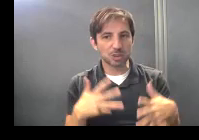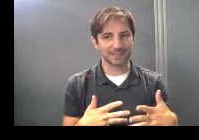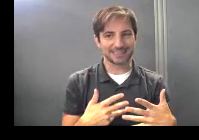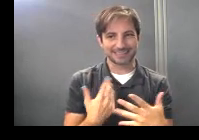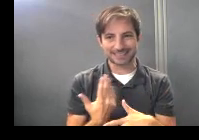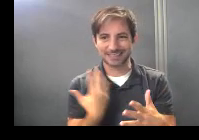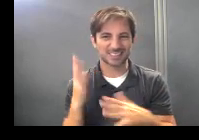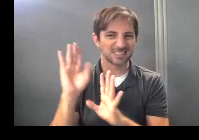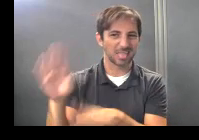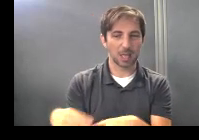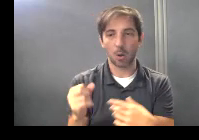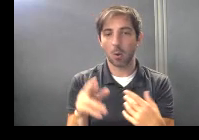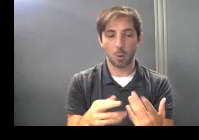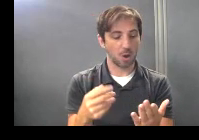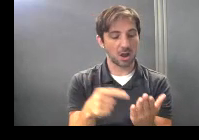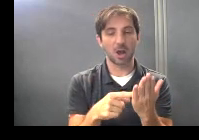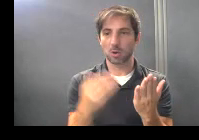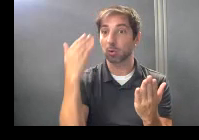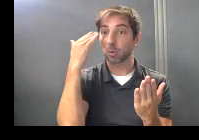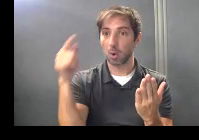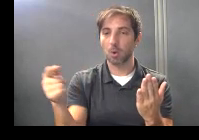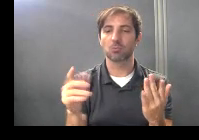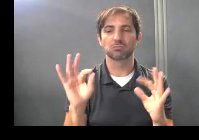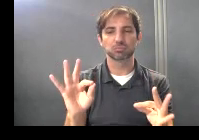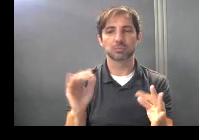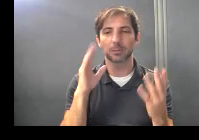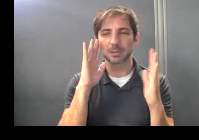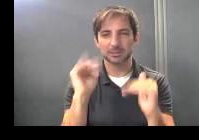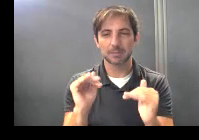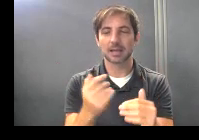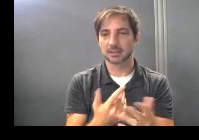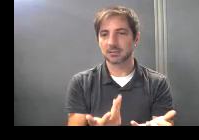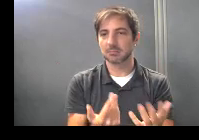THIS HELPS A LOT OF PEOPLE. I OFTEN NEED TO KNOW, OKAY, WHERE AM I GOING